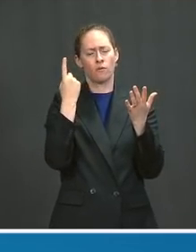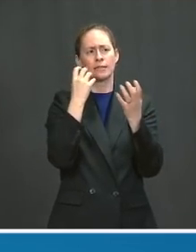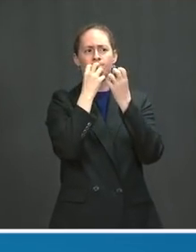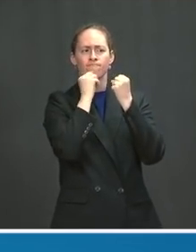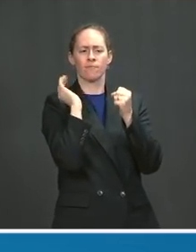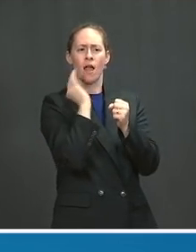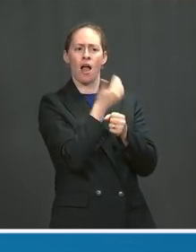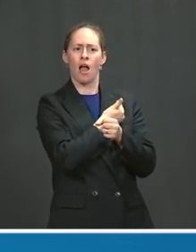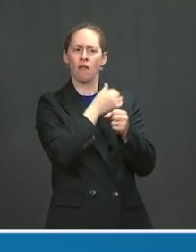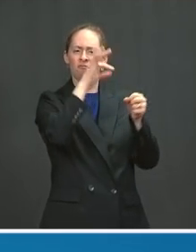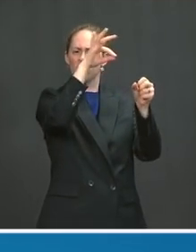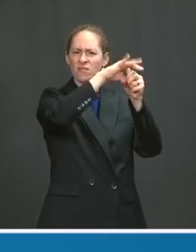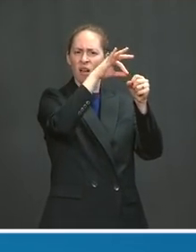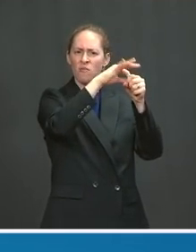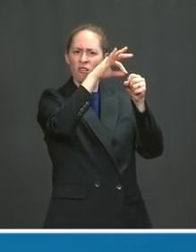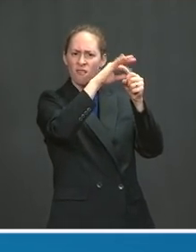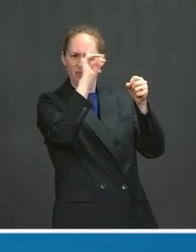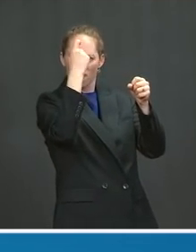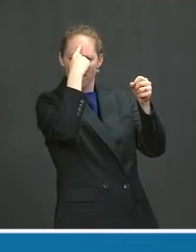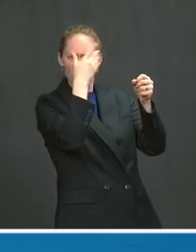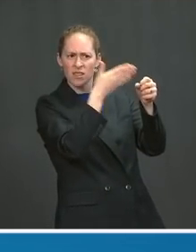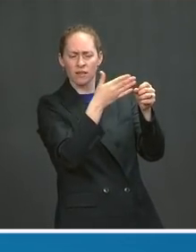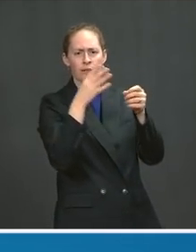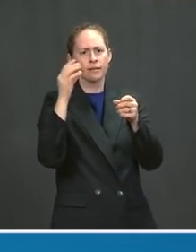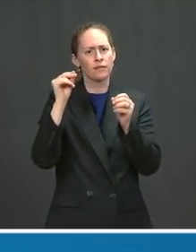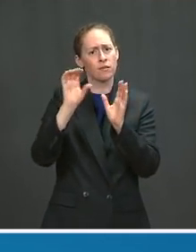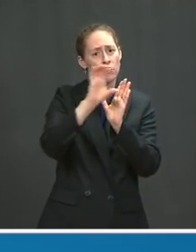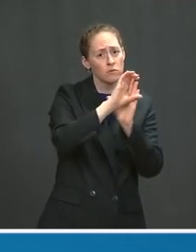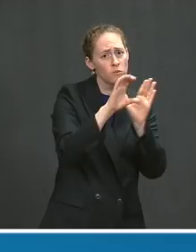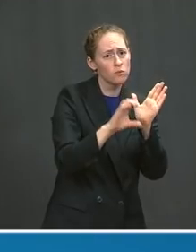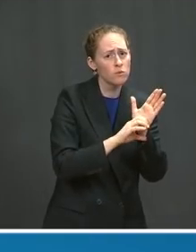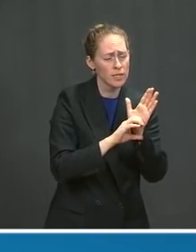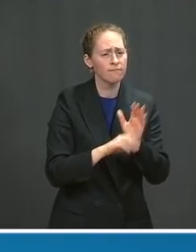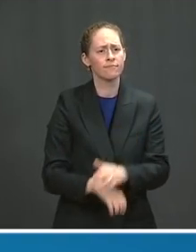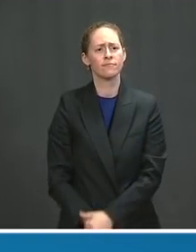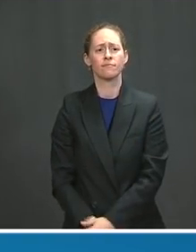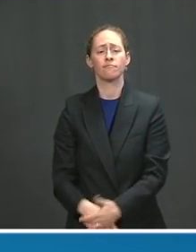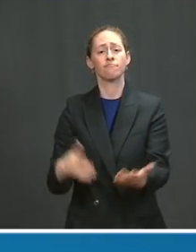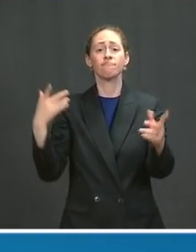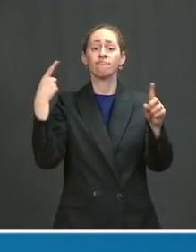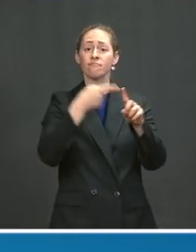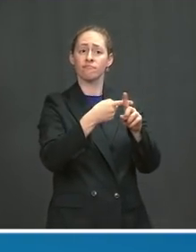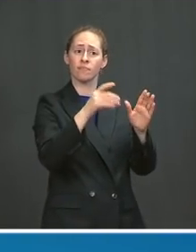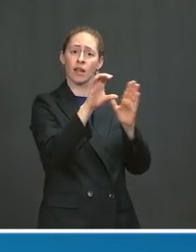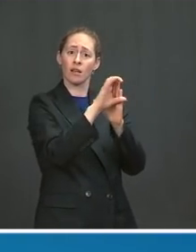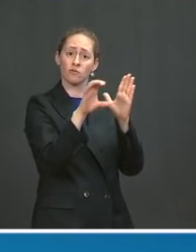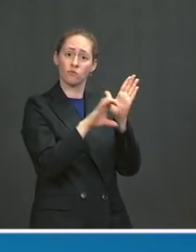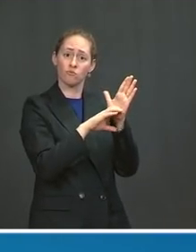And remember, our Constitution is not only something to defend,